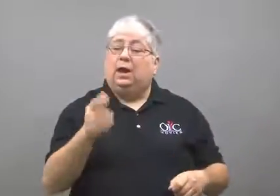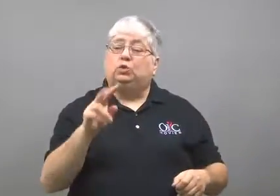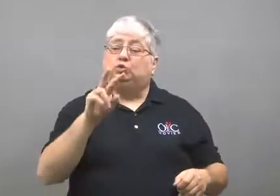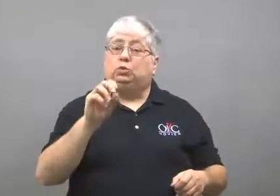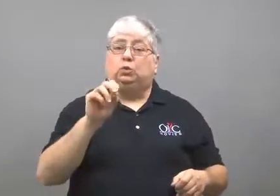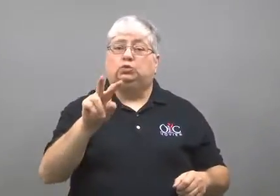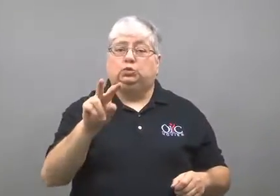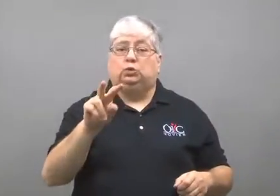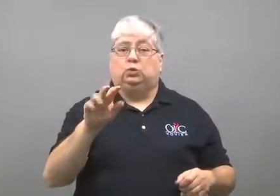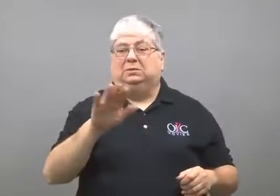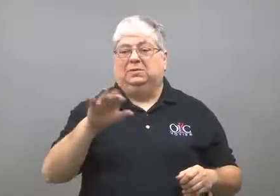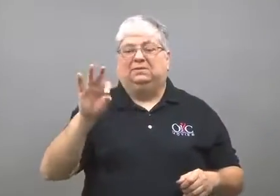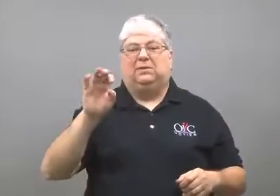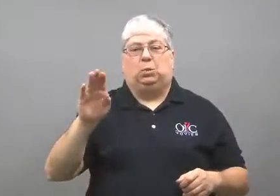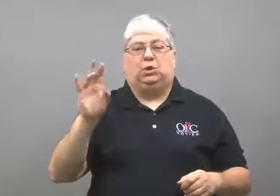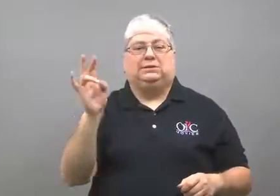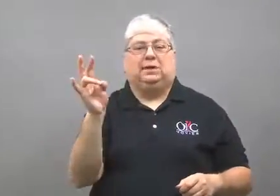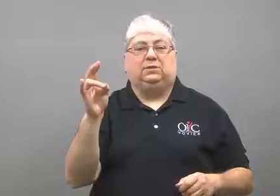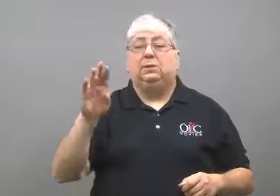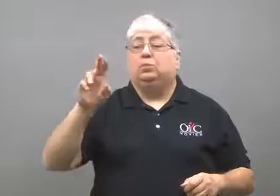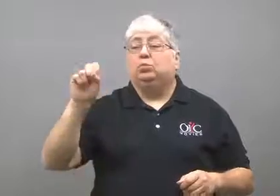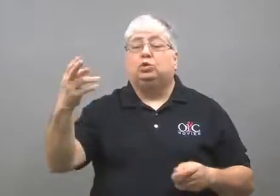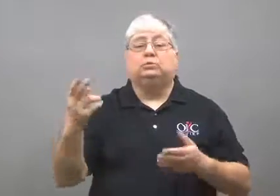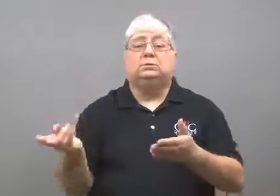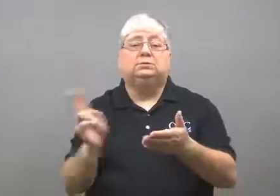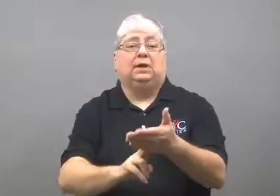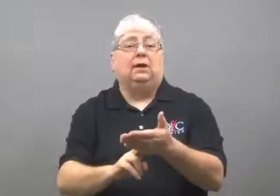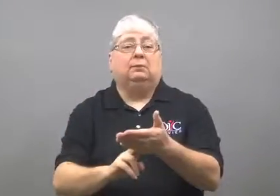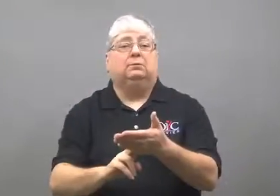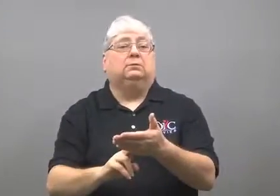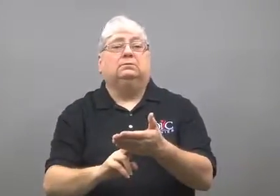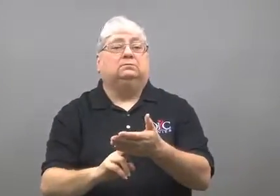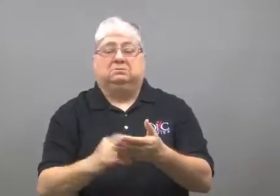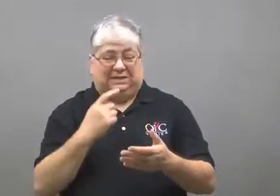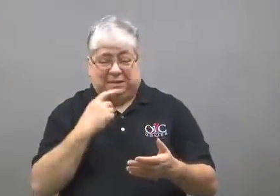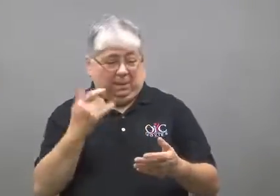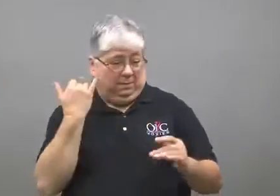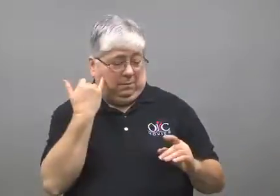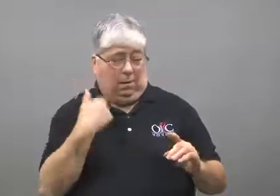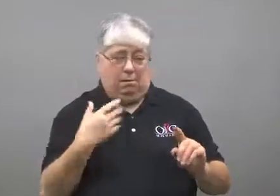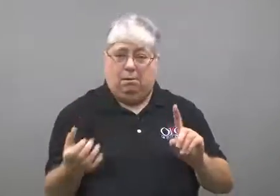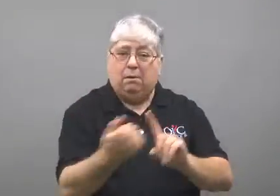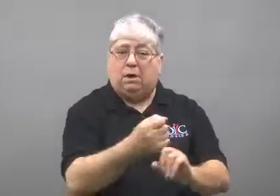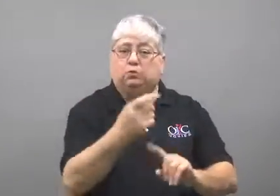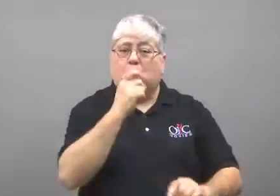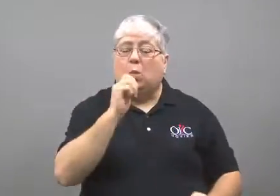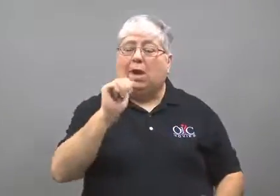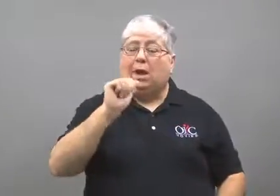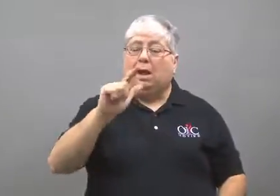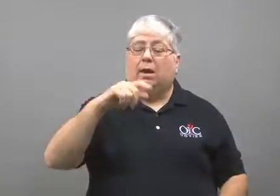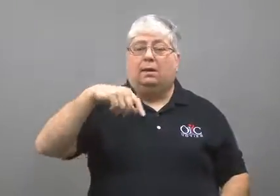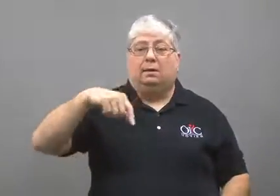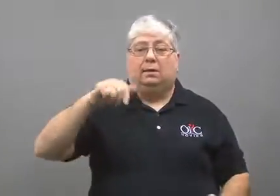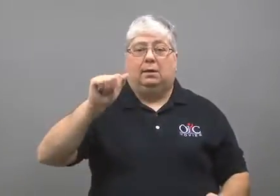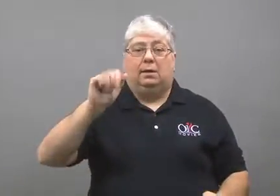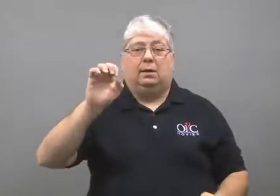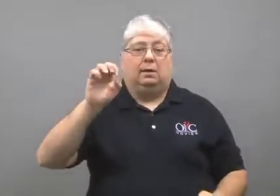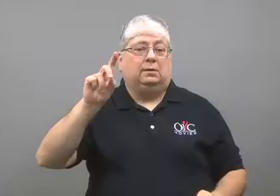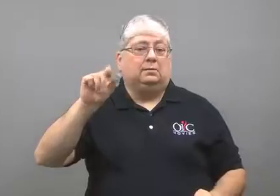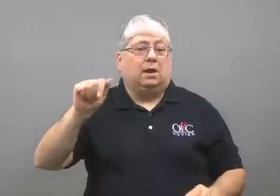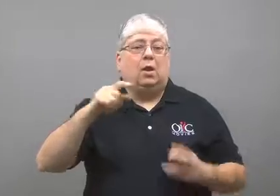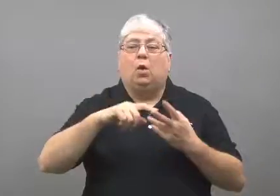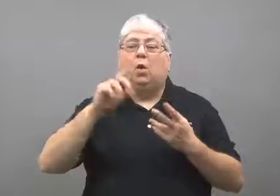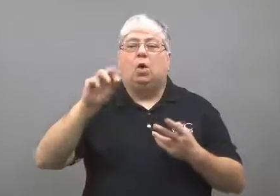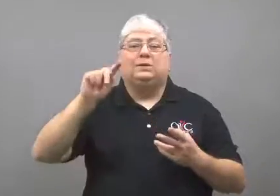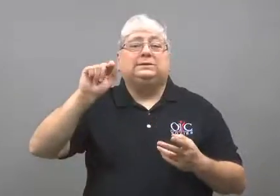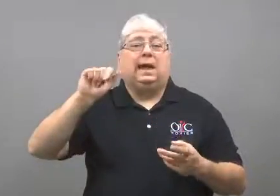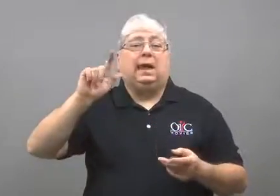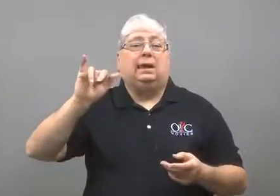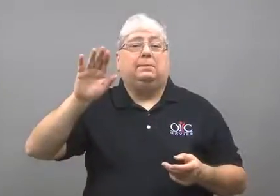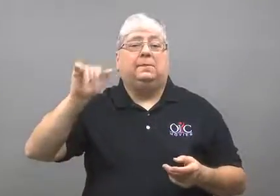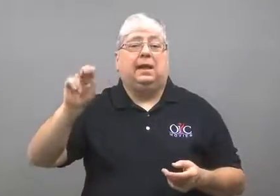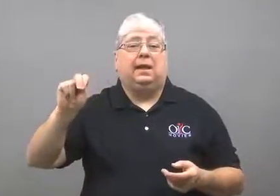Bush signed a memo in February of 2002 saying